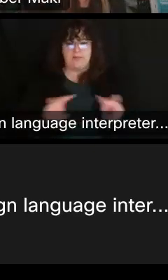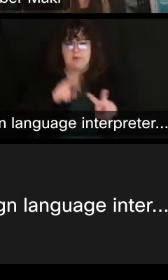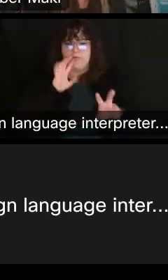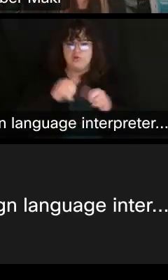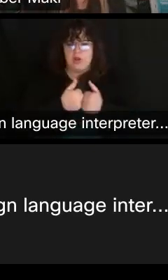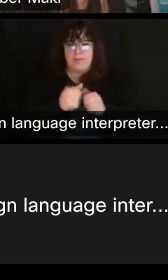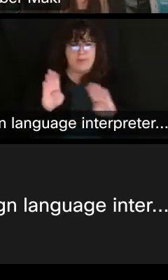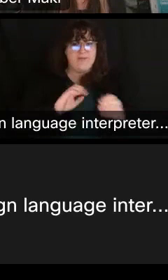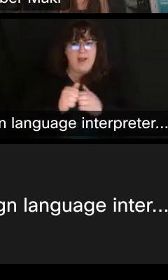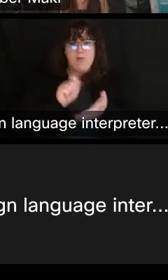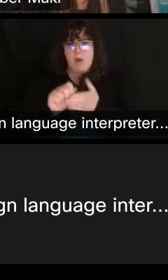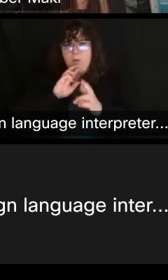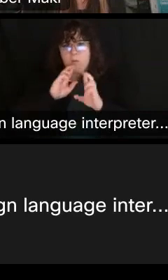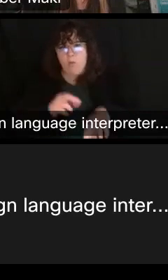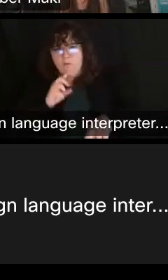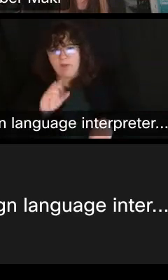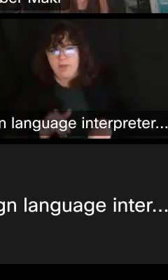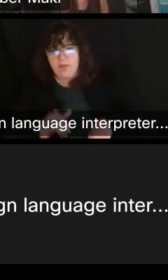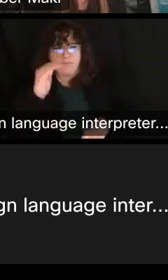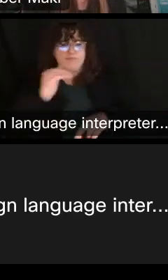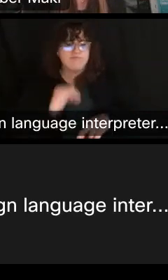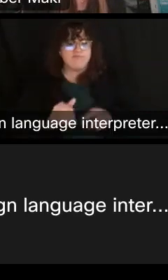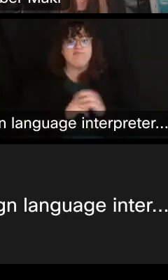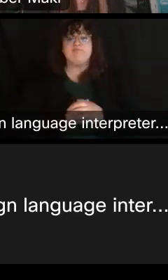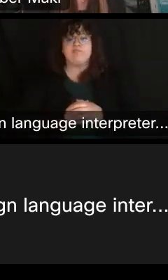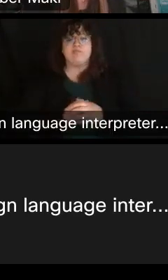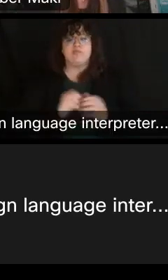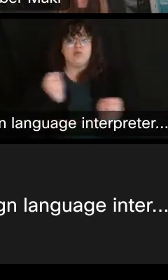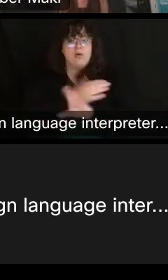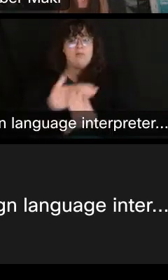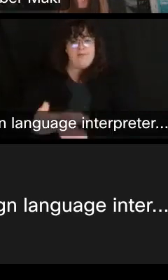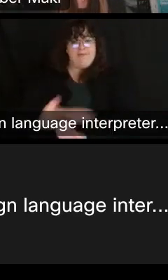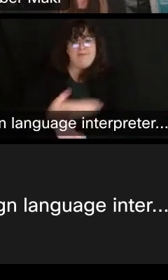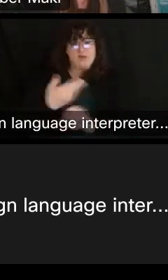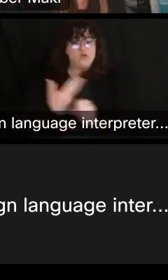crisis prevention through the use of proactive positive environmental supports. This I can't say